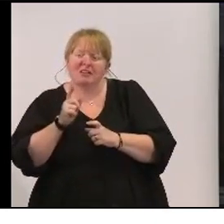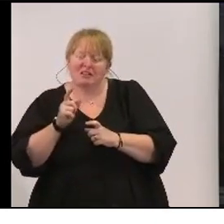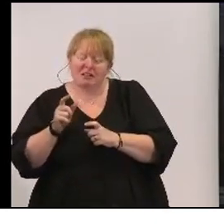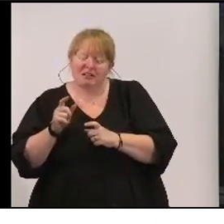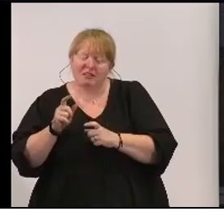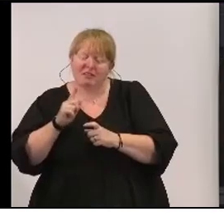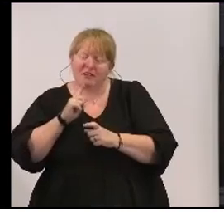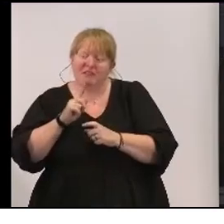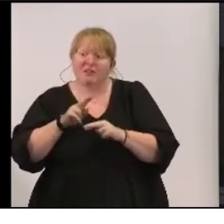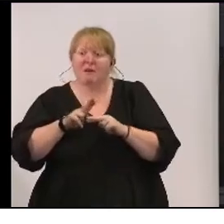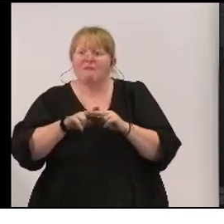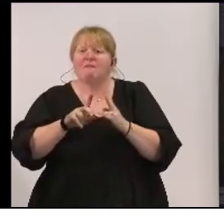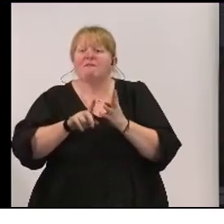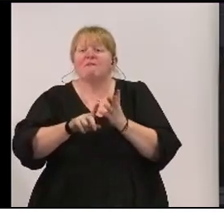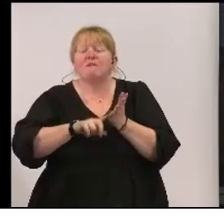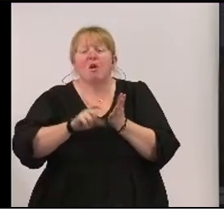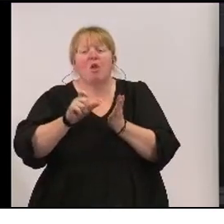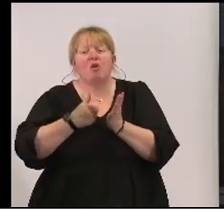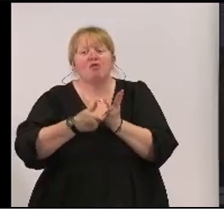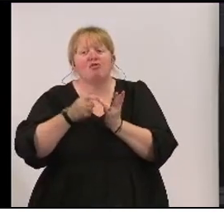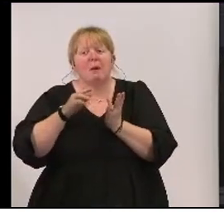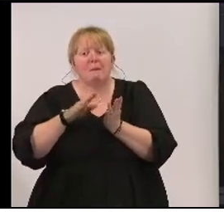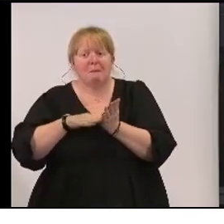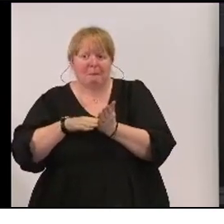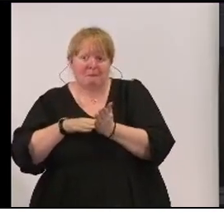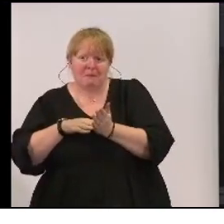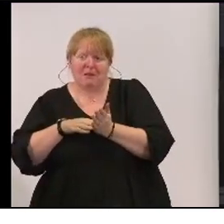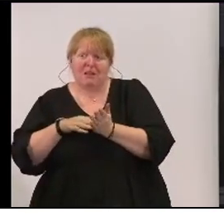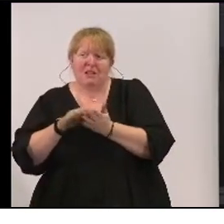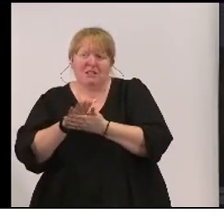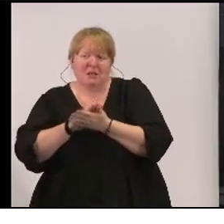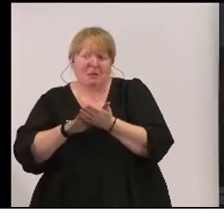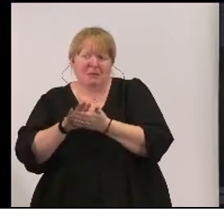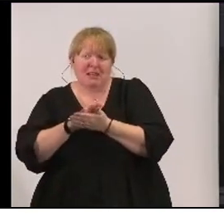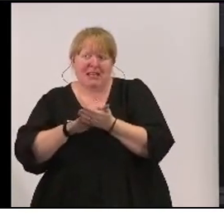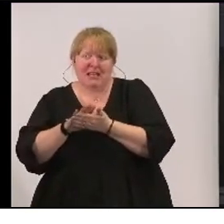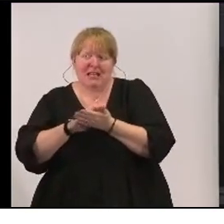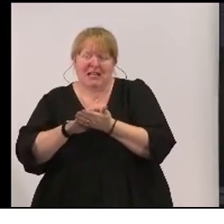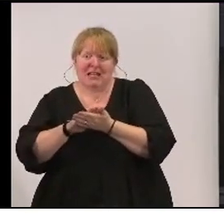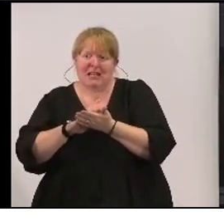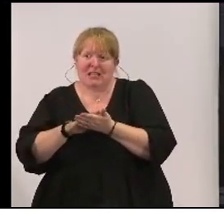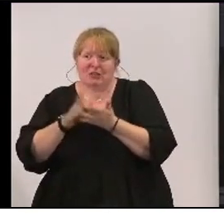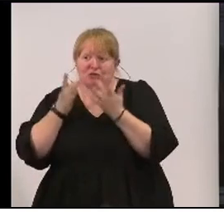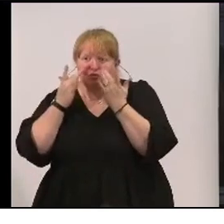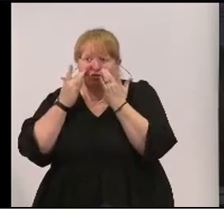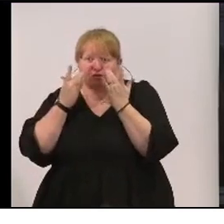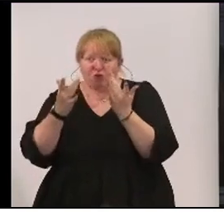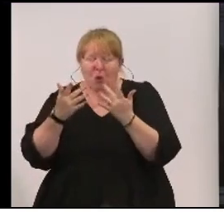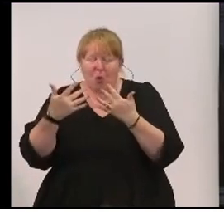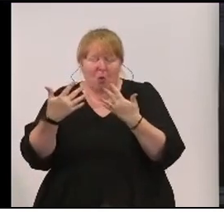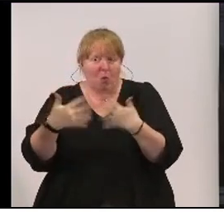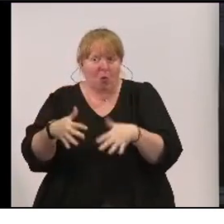a fulcrum to surface all of the amazing work that others, some of you might know,